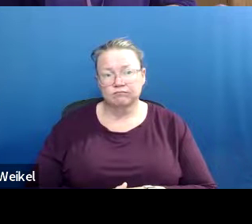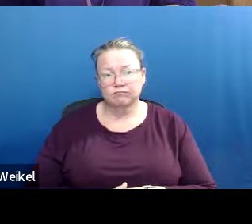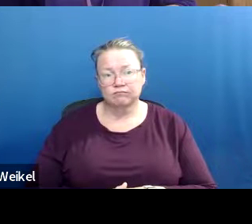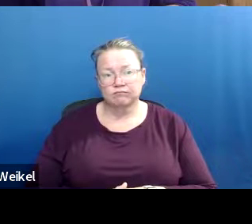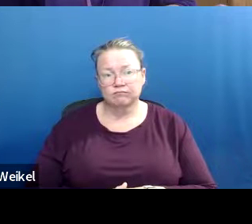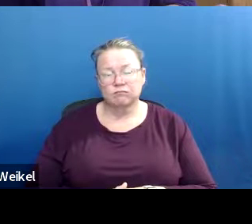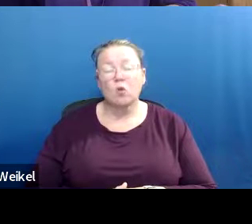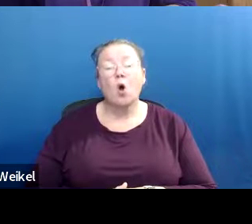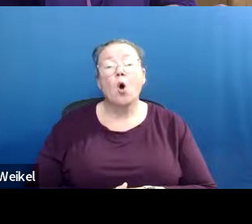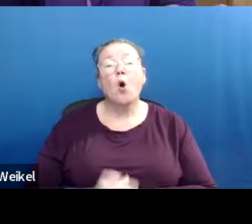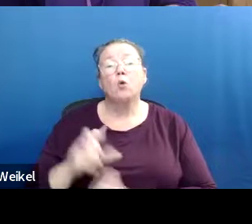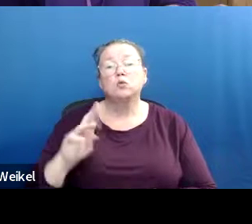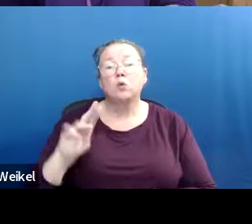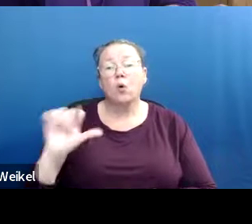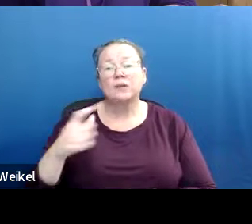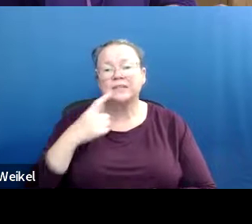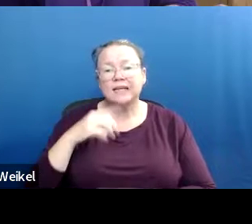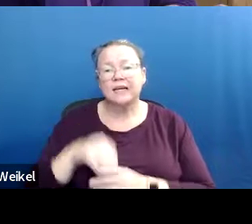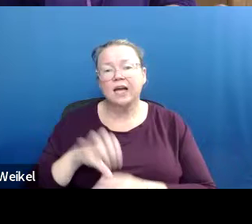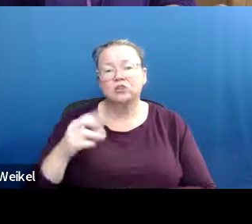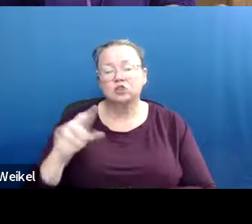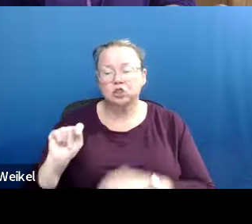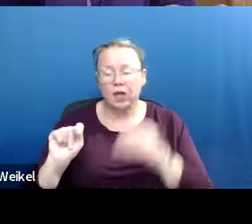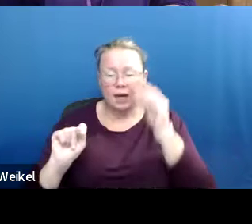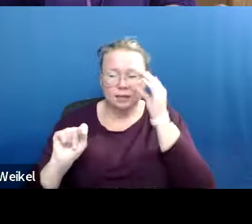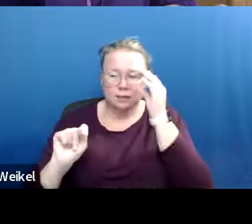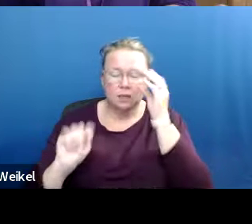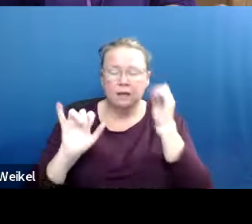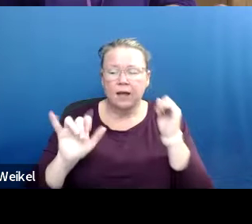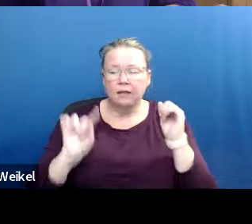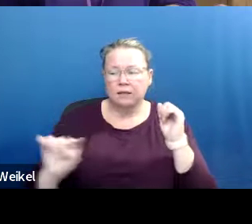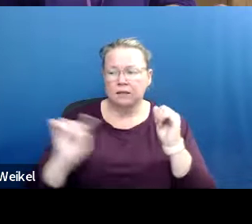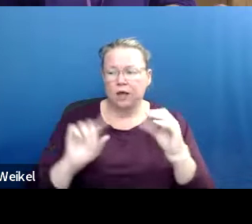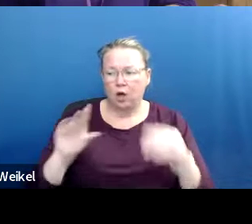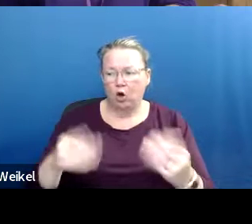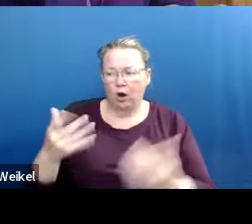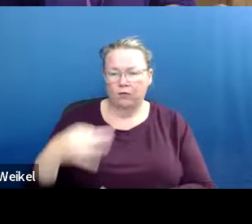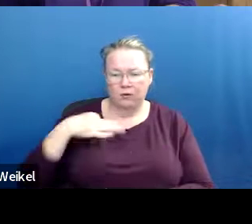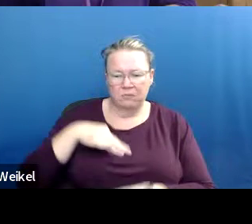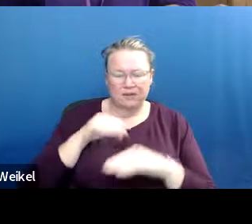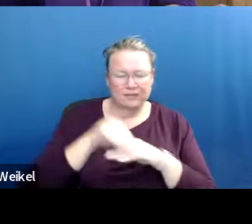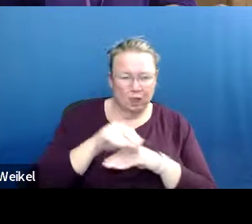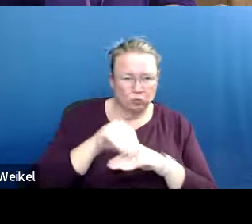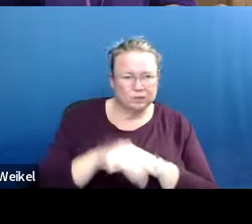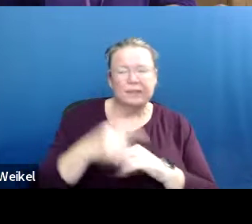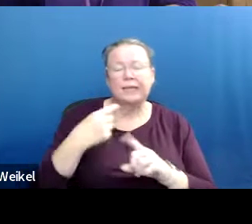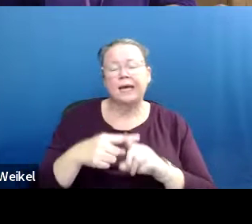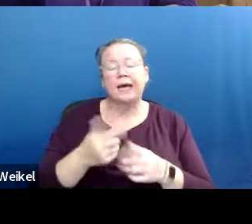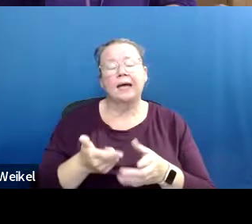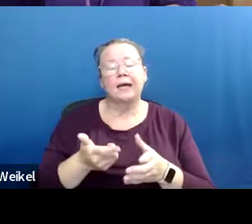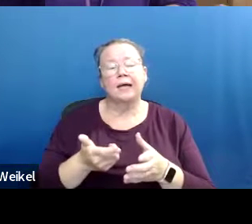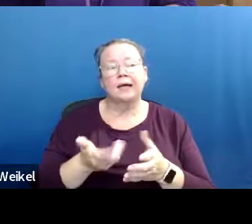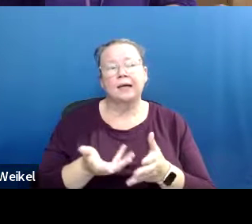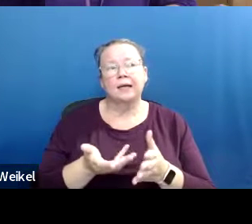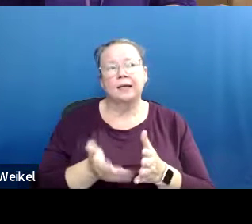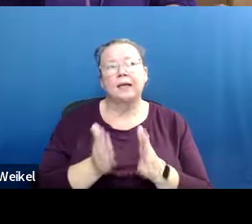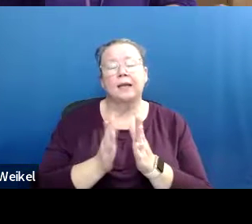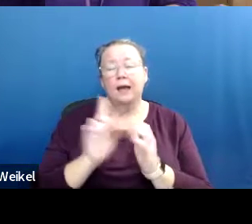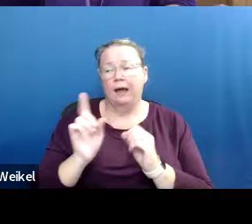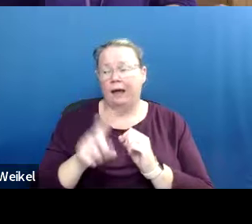Harm (He/Him): Oh, Laurel said in the chat, that they offer benefits counseling, and asks, do any of you help with